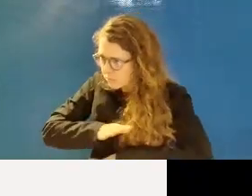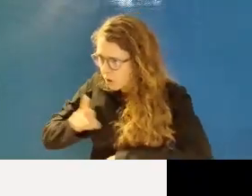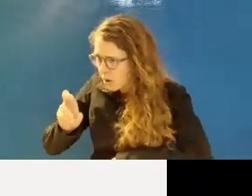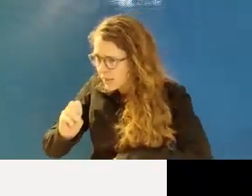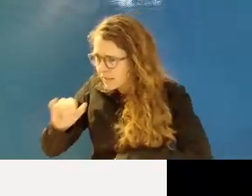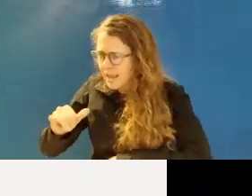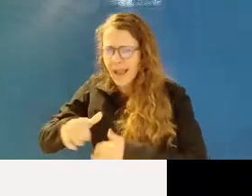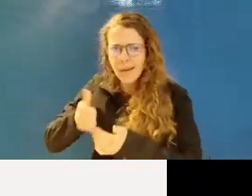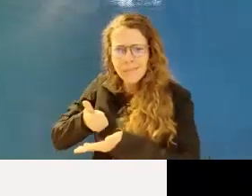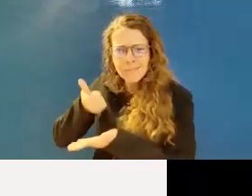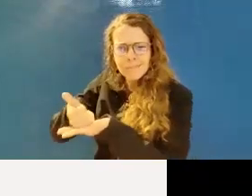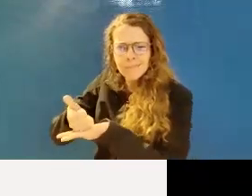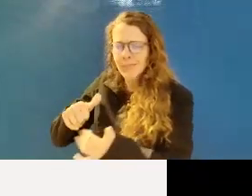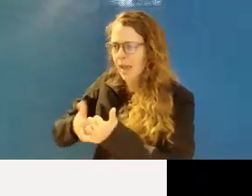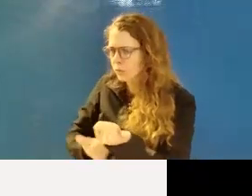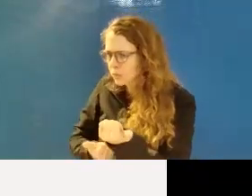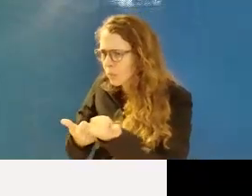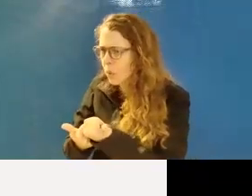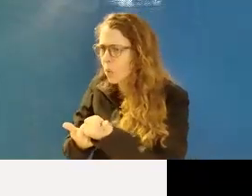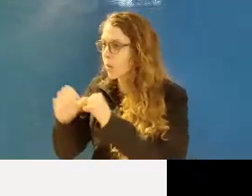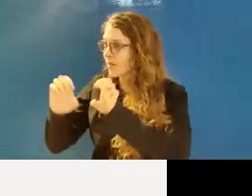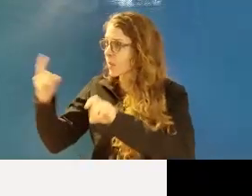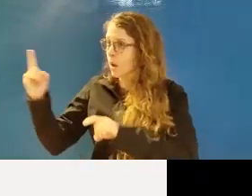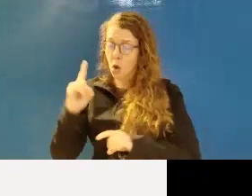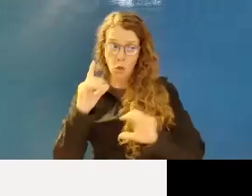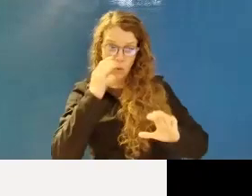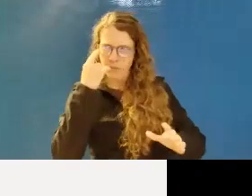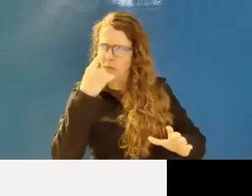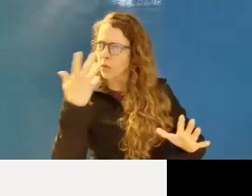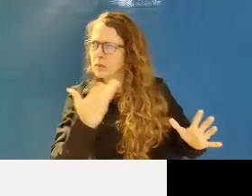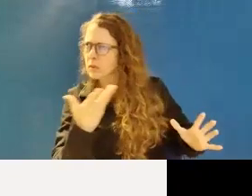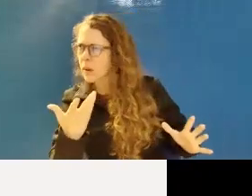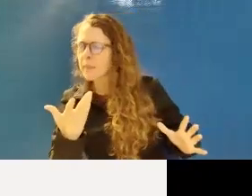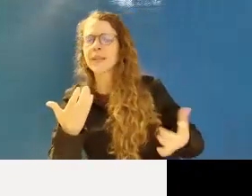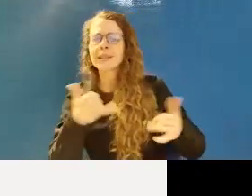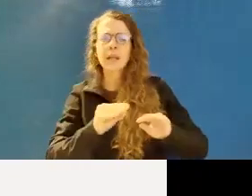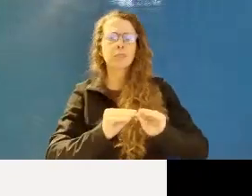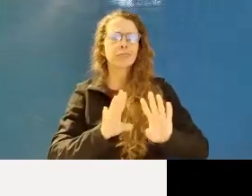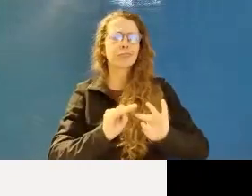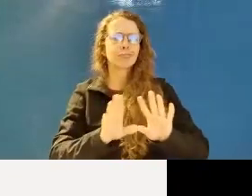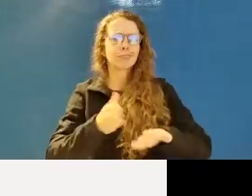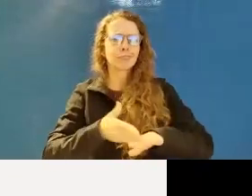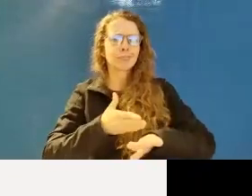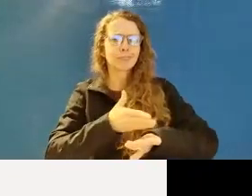and what are evaluators looking for and everything. So there's still clarification and information coming about that.